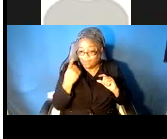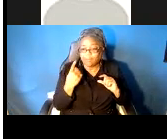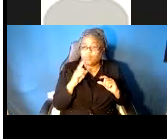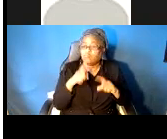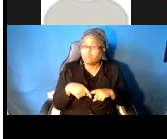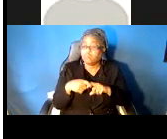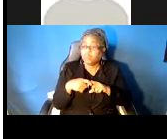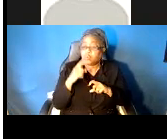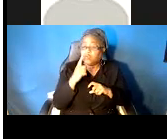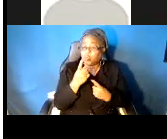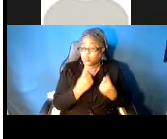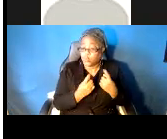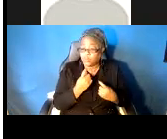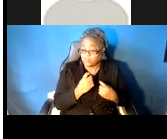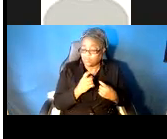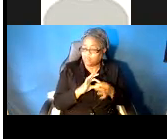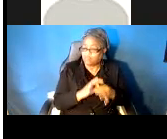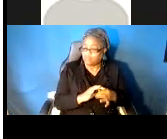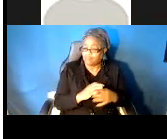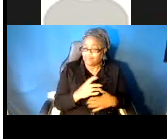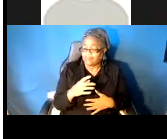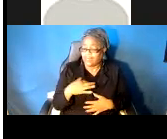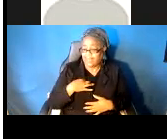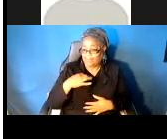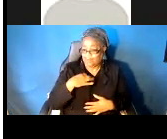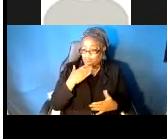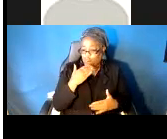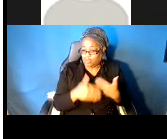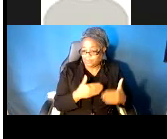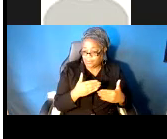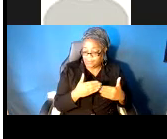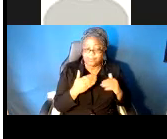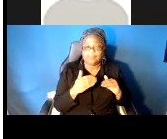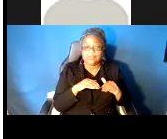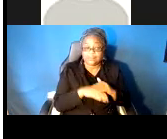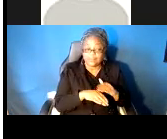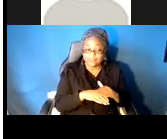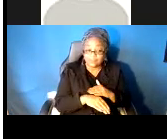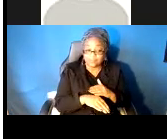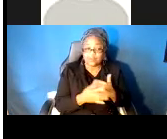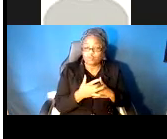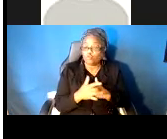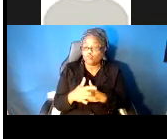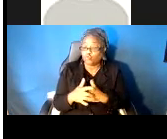about the application process, application accessibility, resources, the timeline,